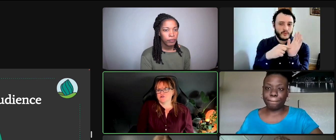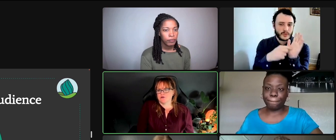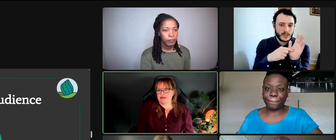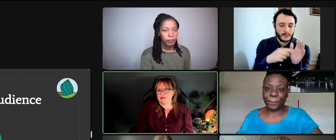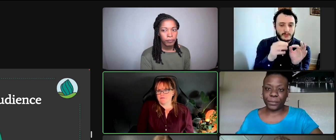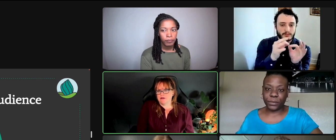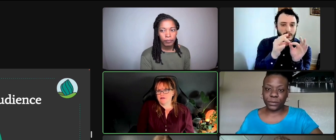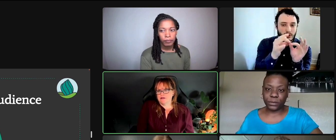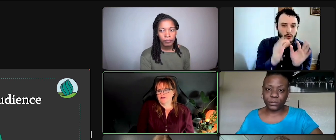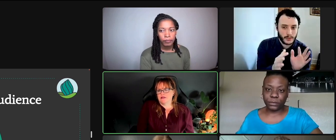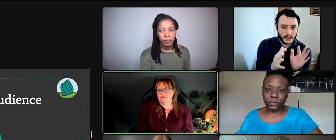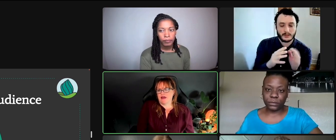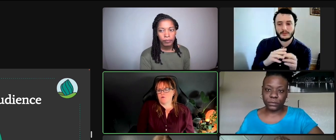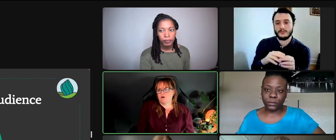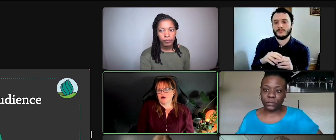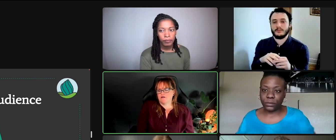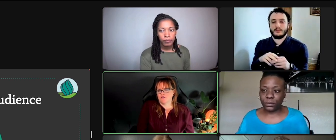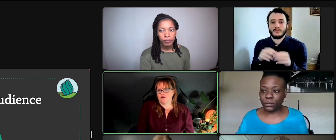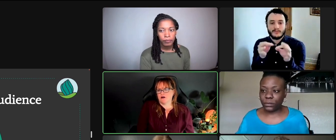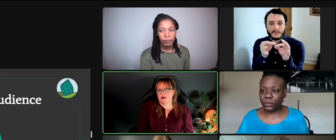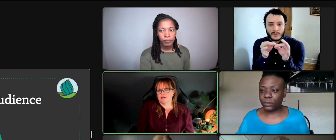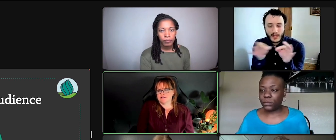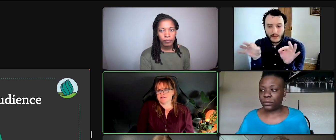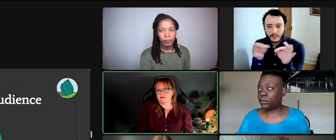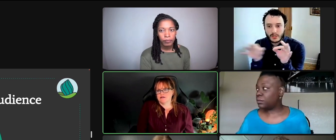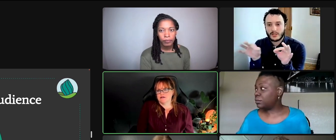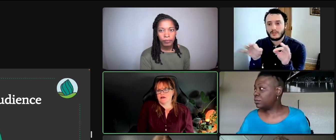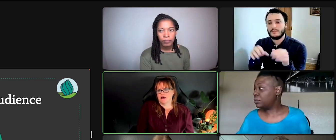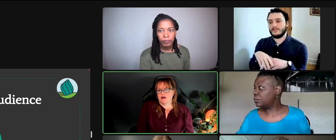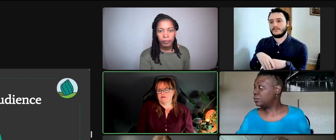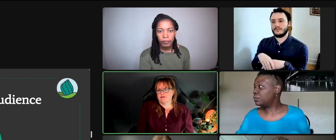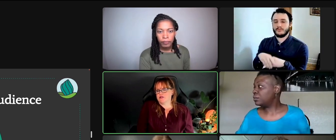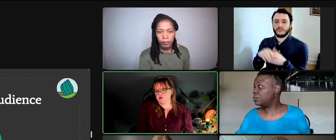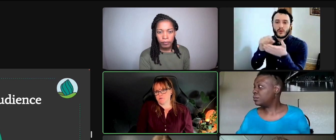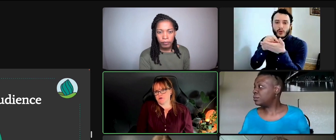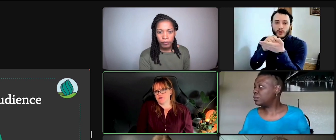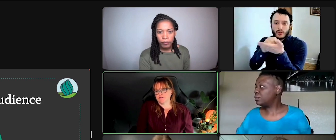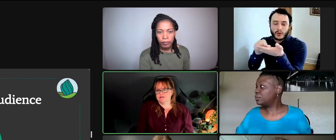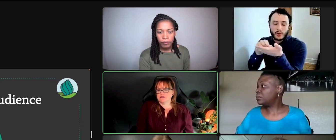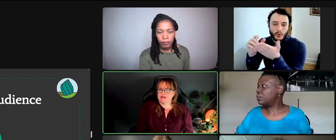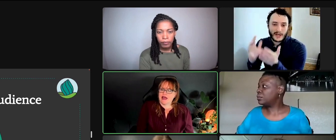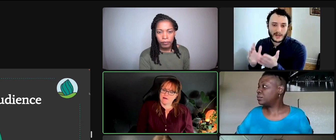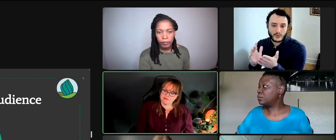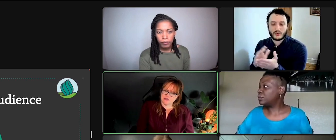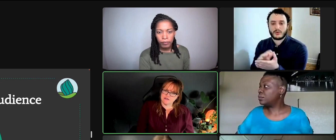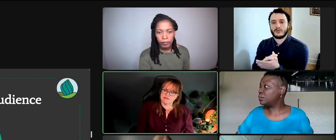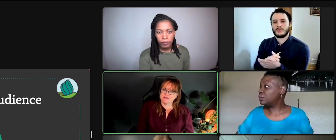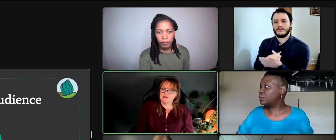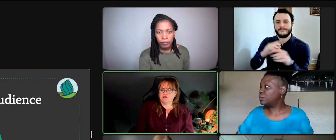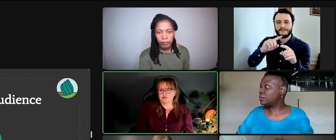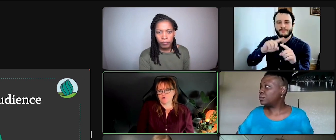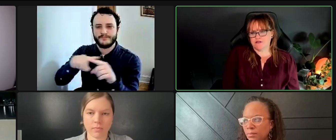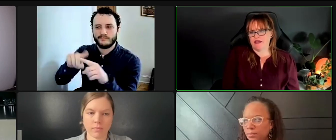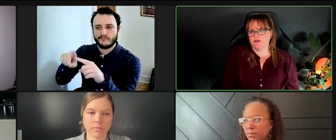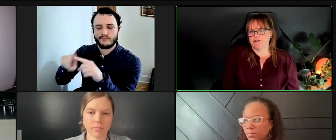stream that will cover the cost of interpreters, captions, note-takers.